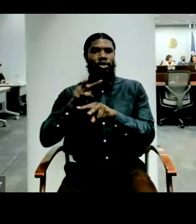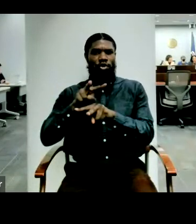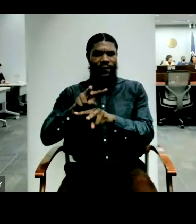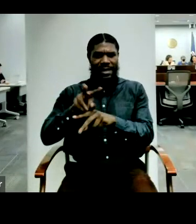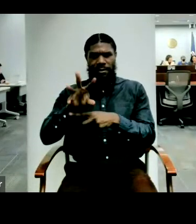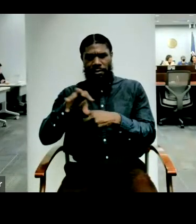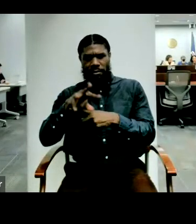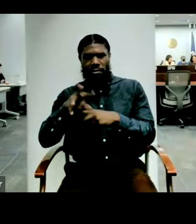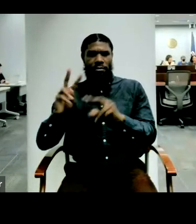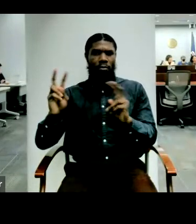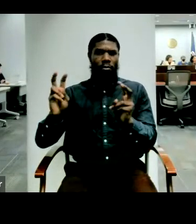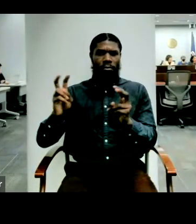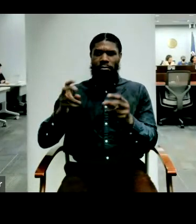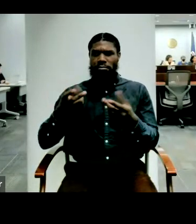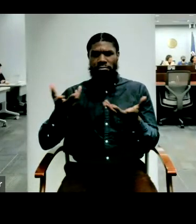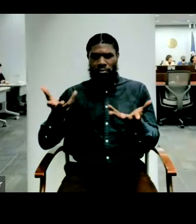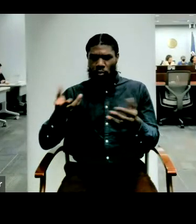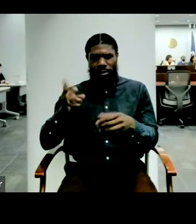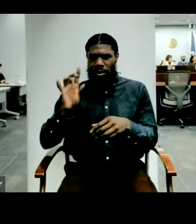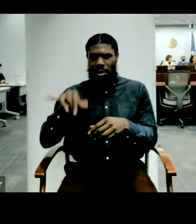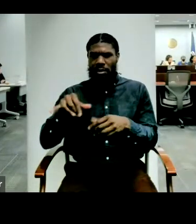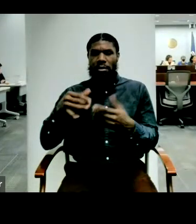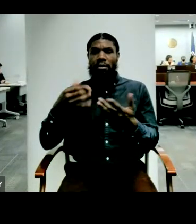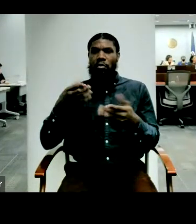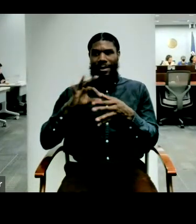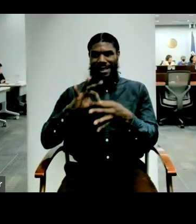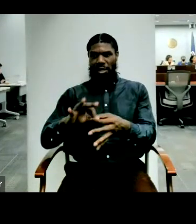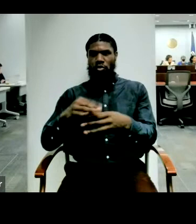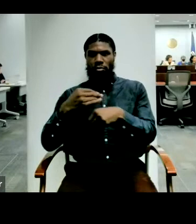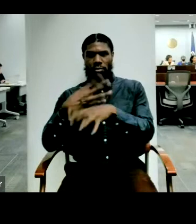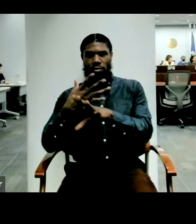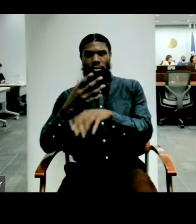So um with respect to remote work and increase in surveillance.